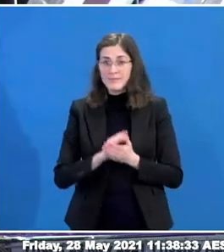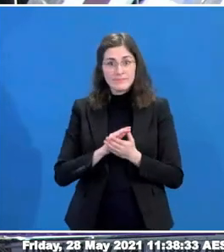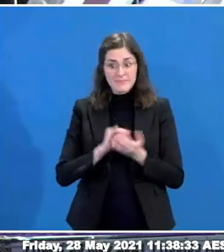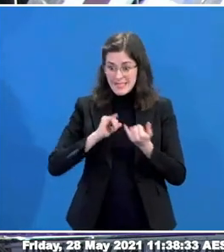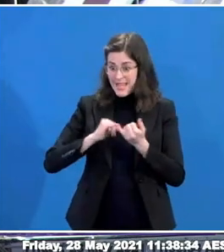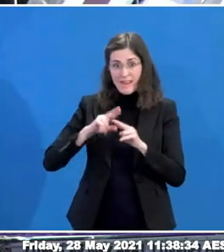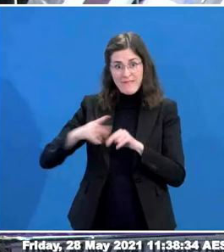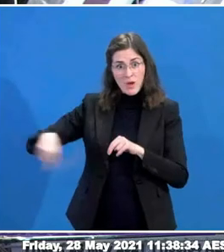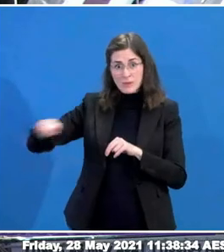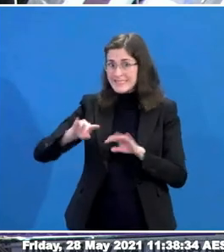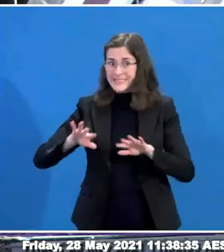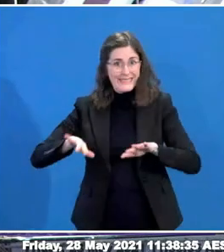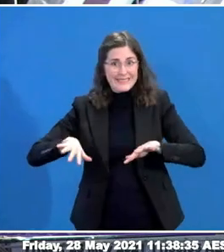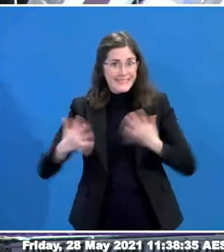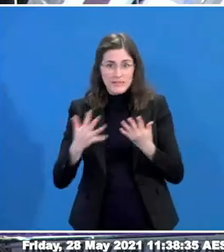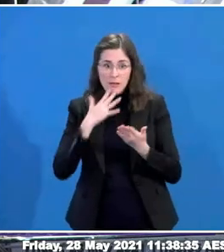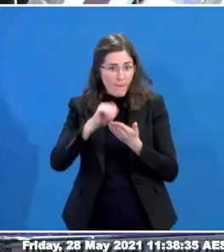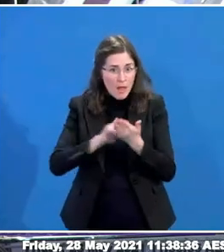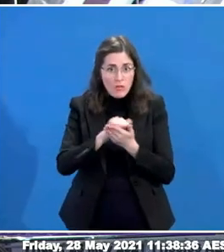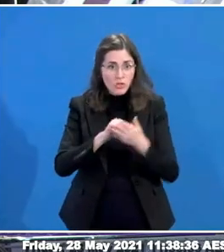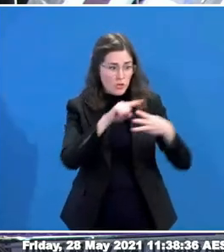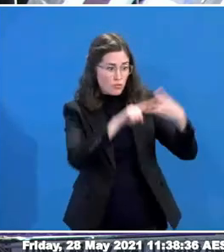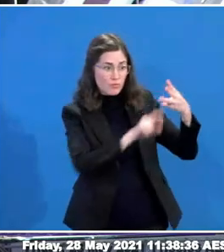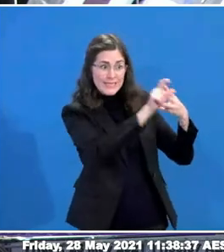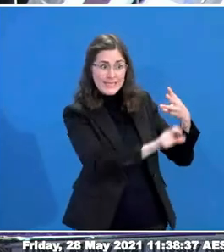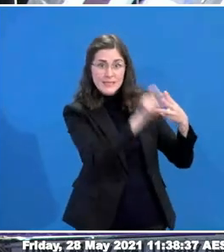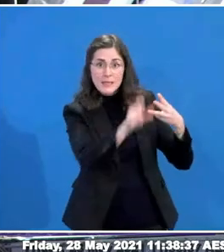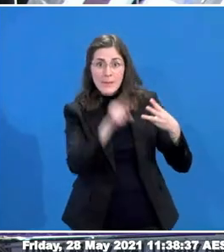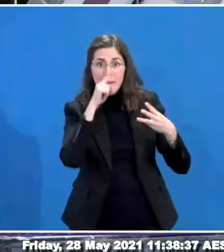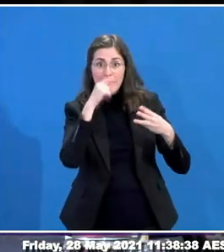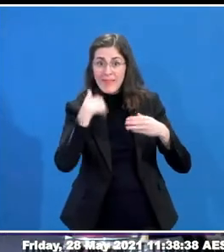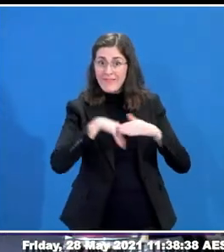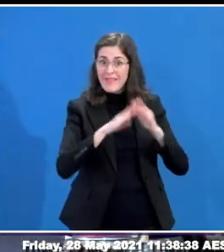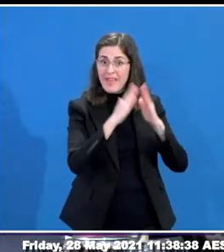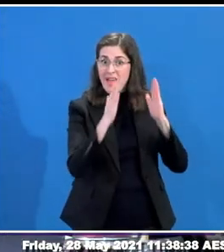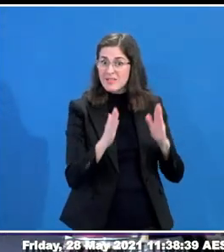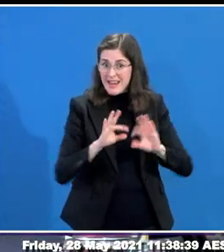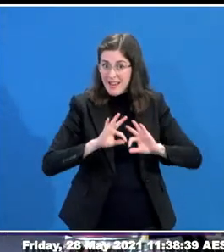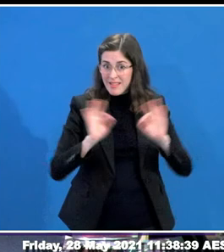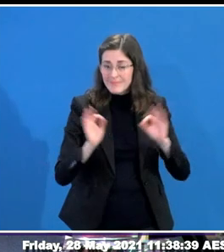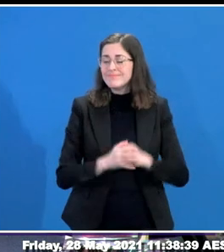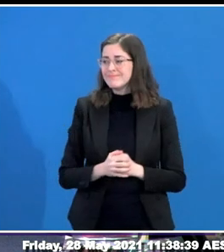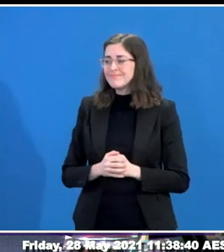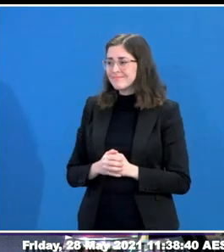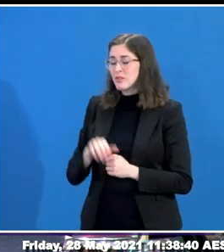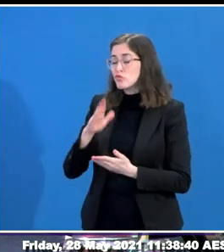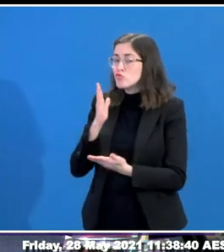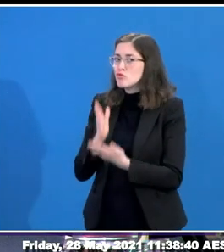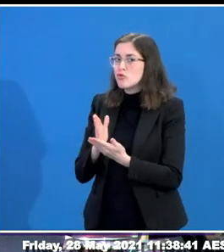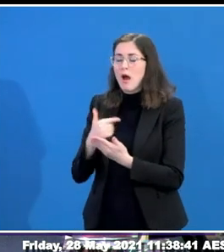residents in relation to SP1 and SP2's behaviour? Yes, and I regret that that didn't happen.